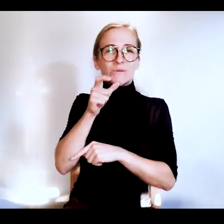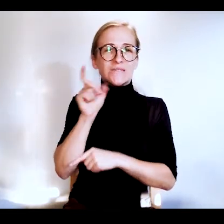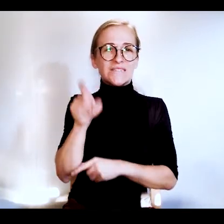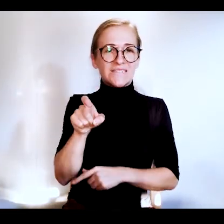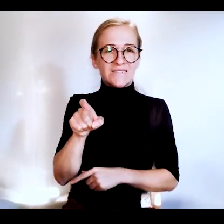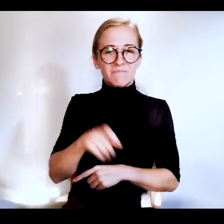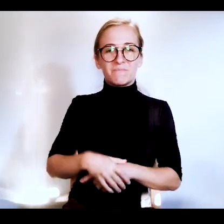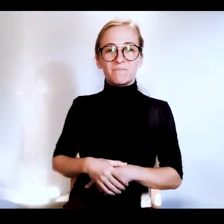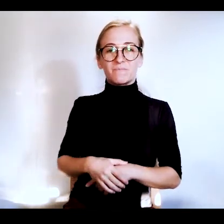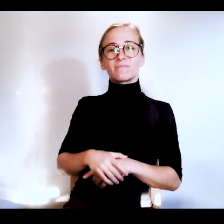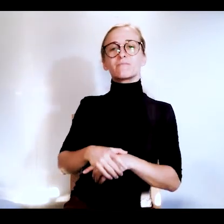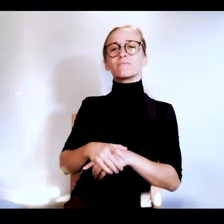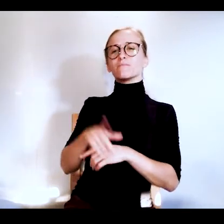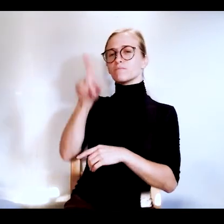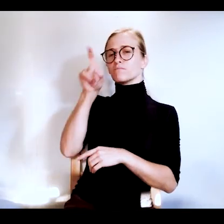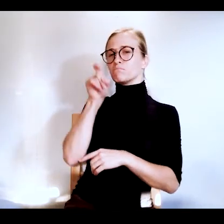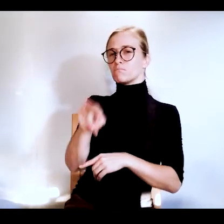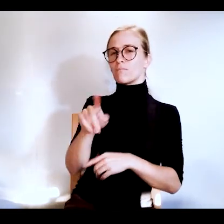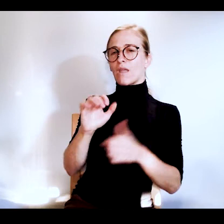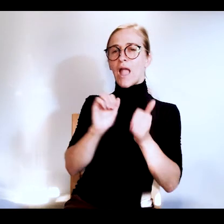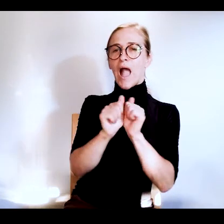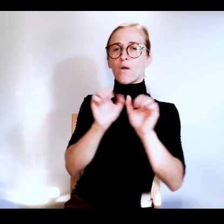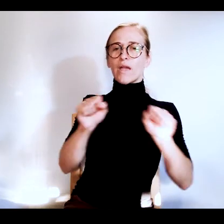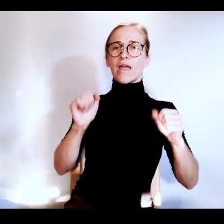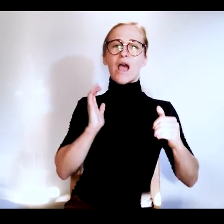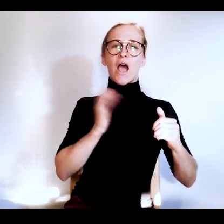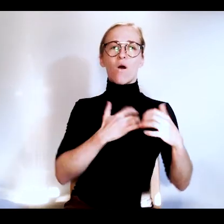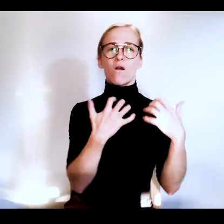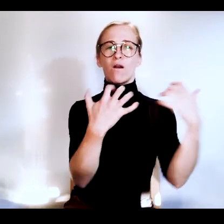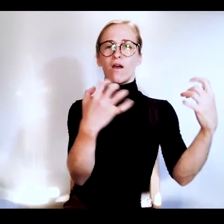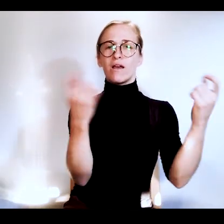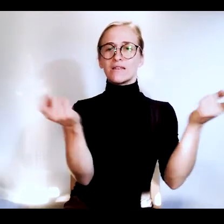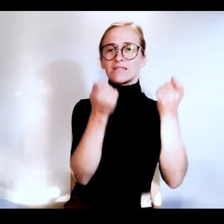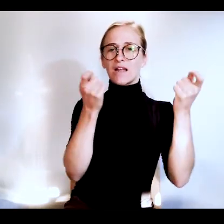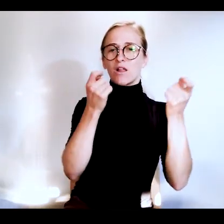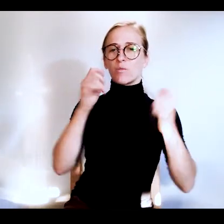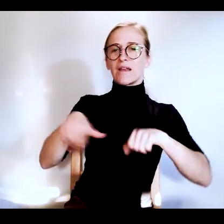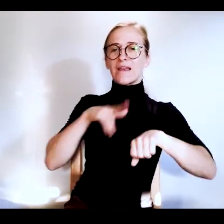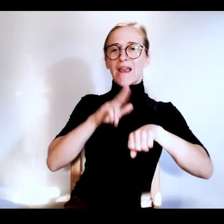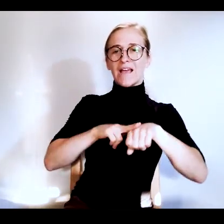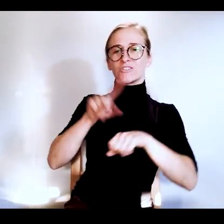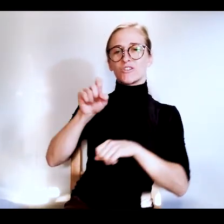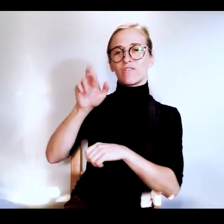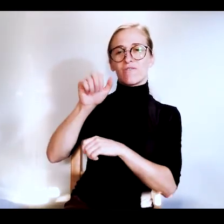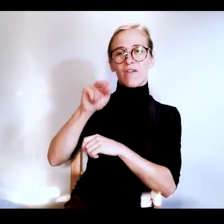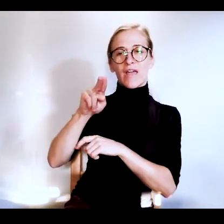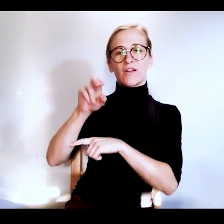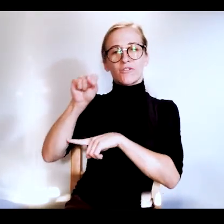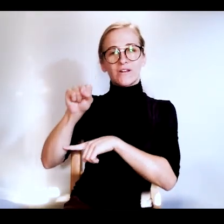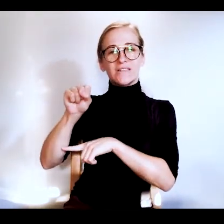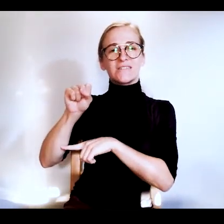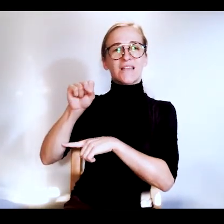Now, how can our audience celebrate this National Veterans and Military Families Month?